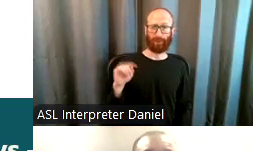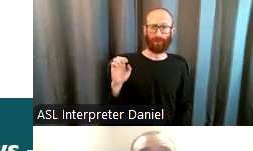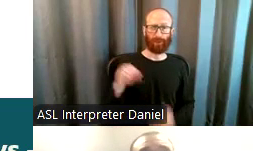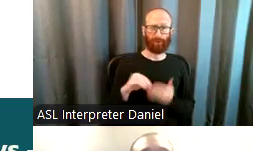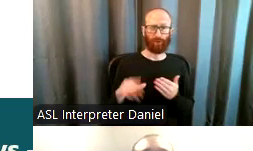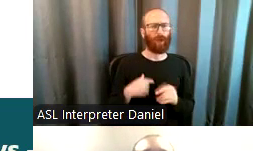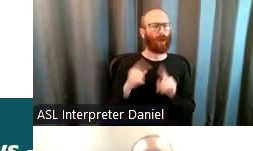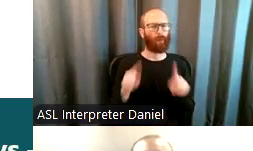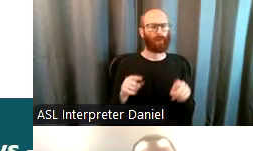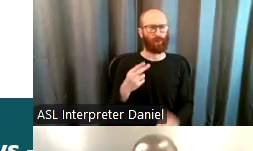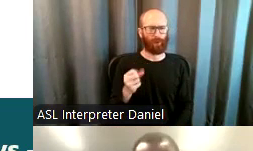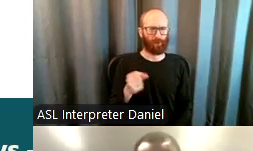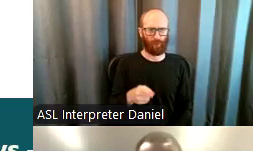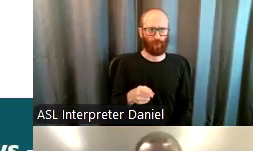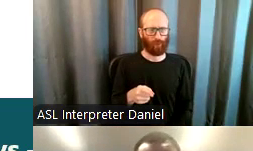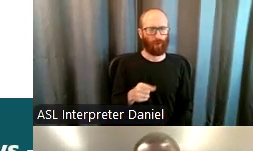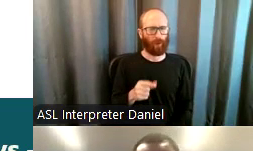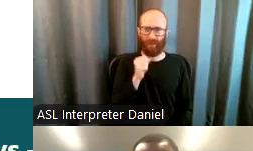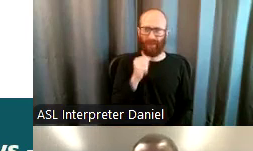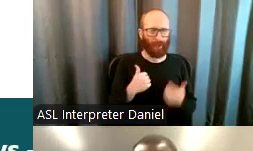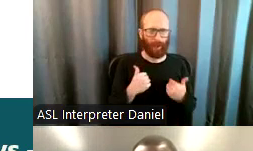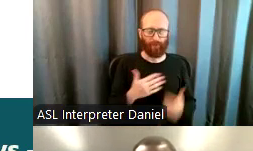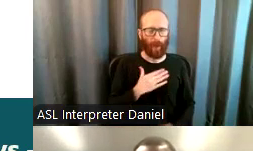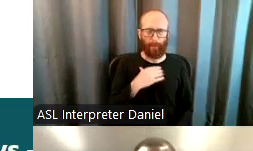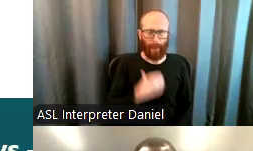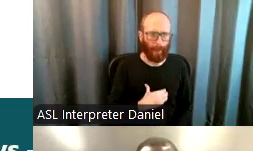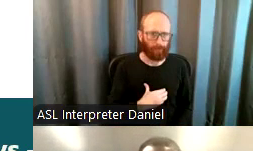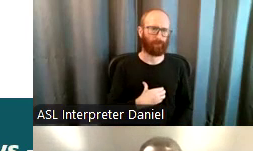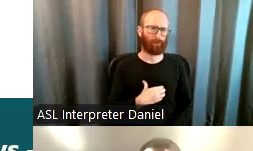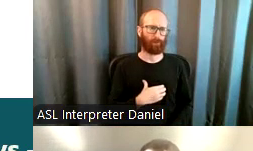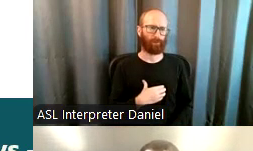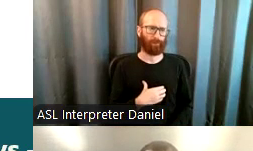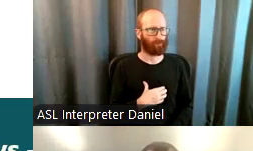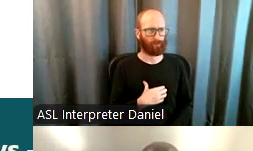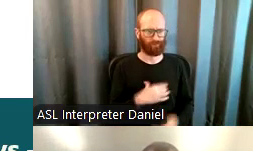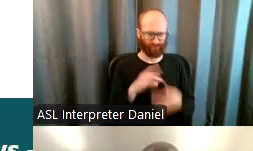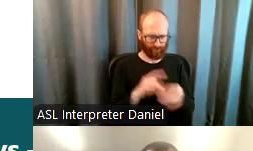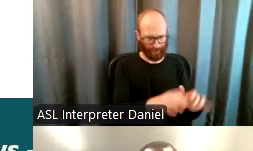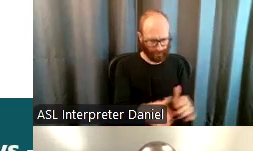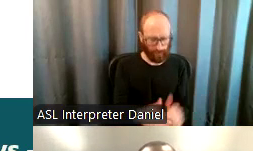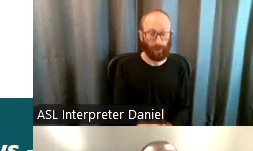that did not have my desired passion so all on my own um I decided to locate a